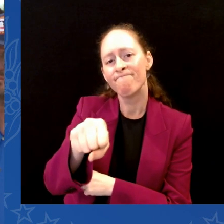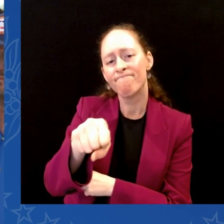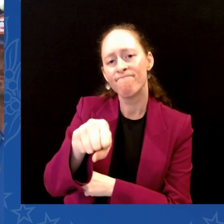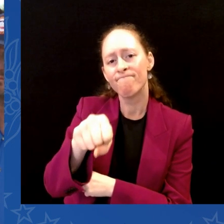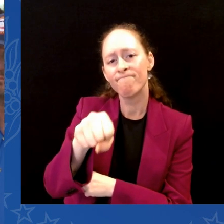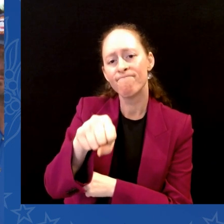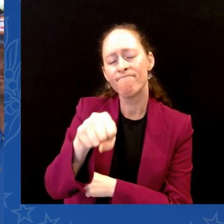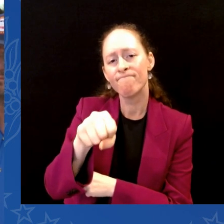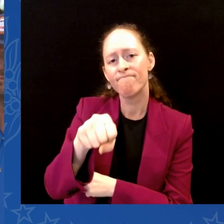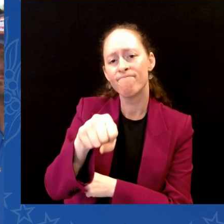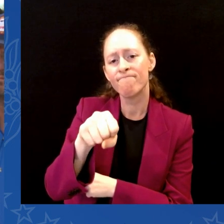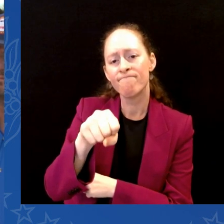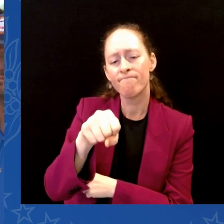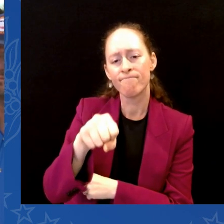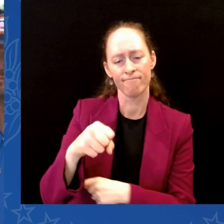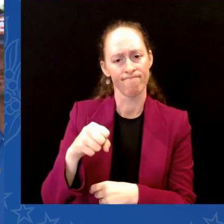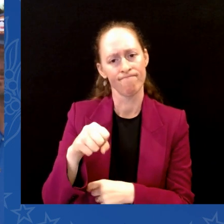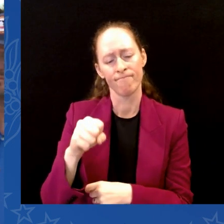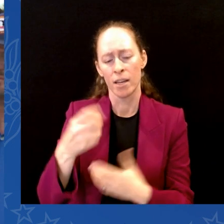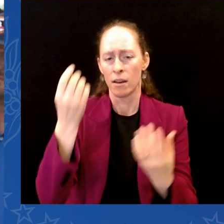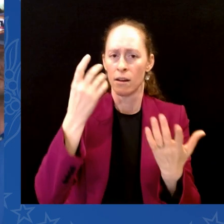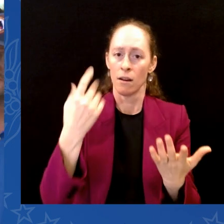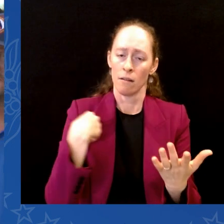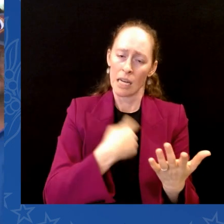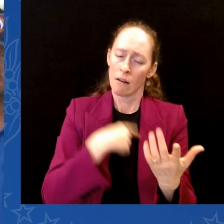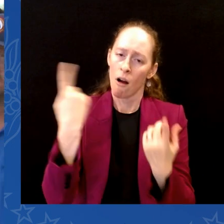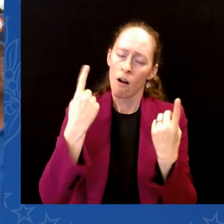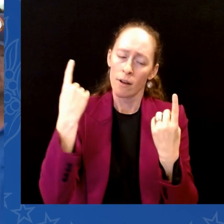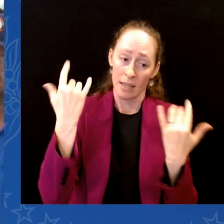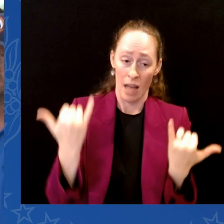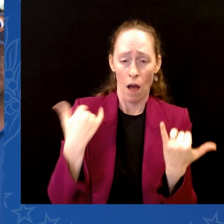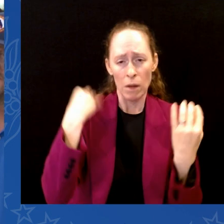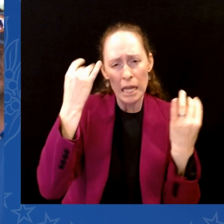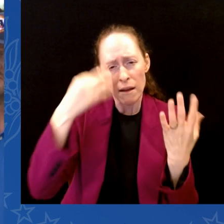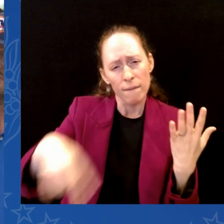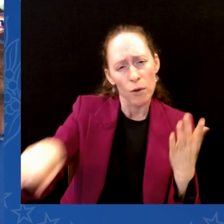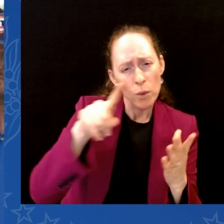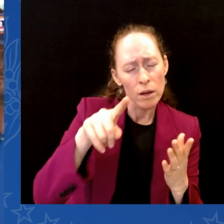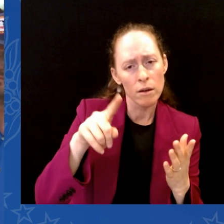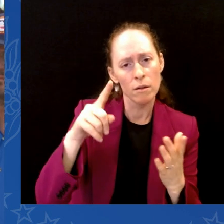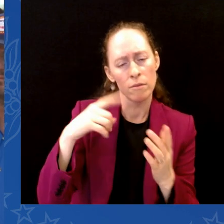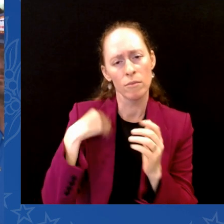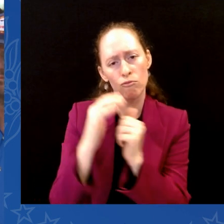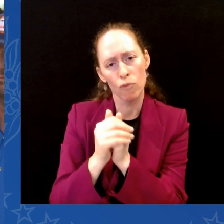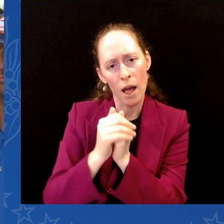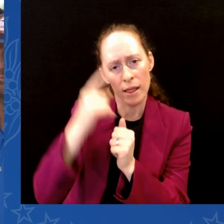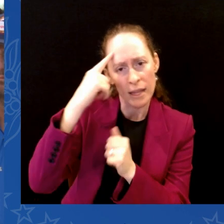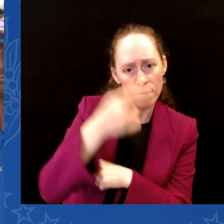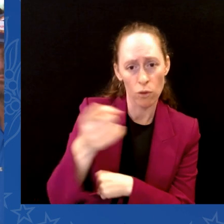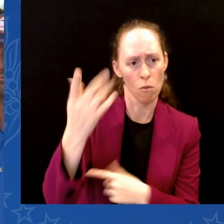And we're here today because we wanted to tell you in person that we're thinking of you and we're not leaving.